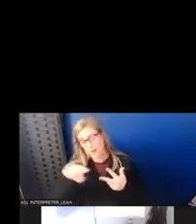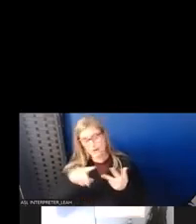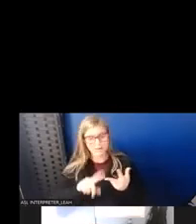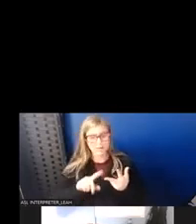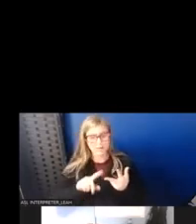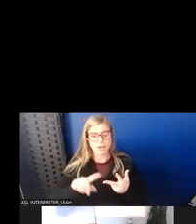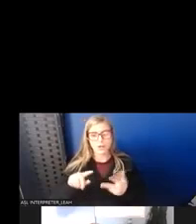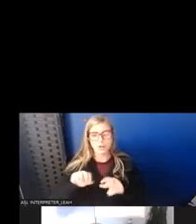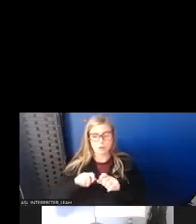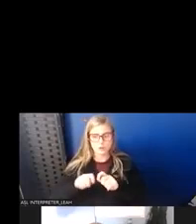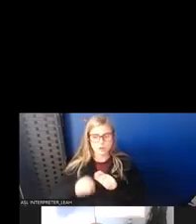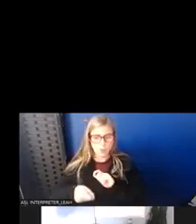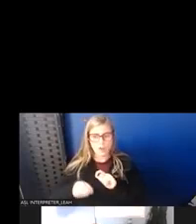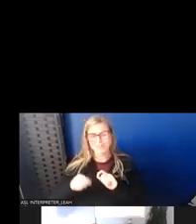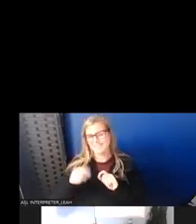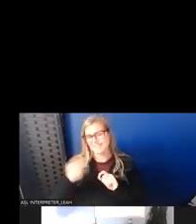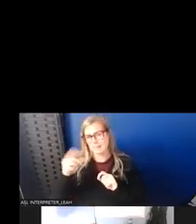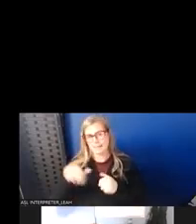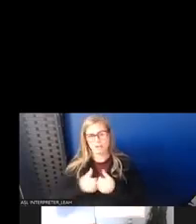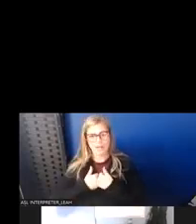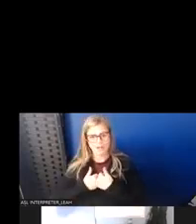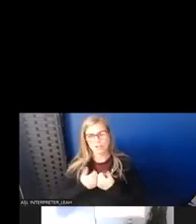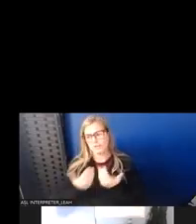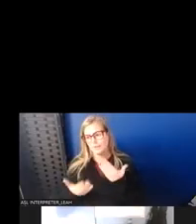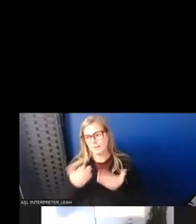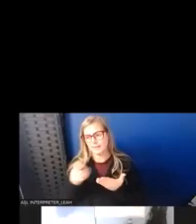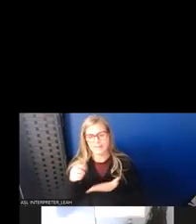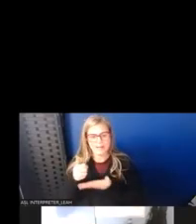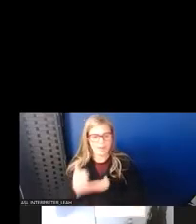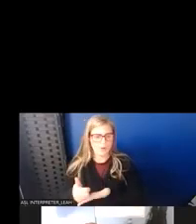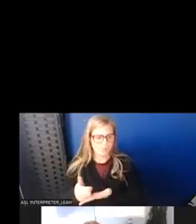we may need some help with in our team.